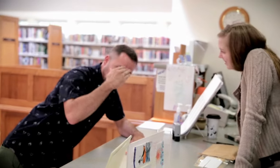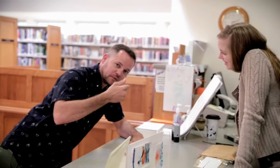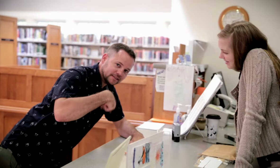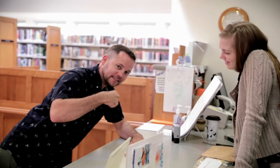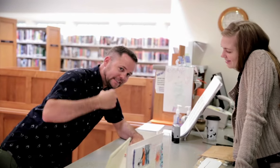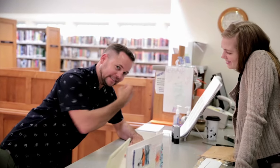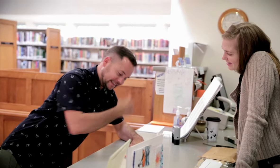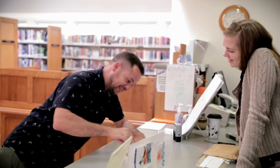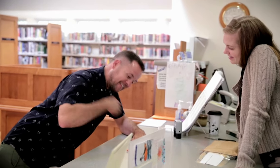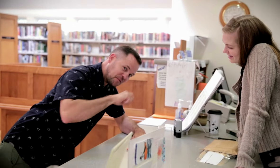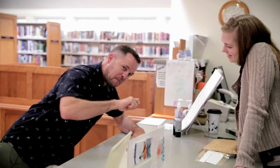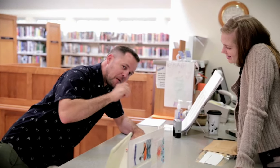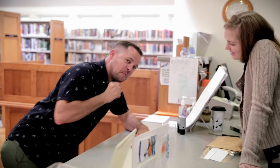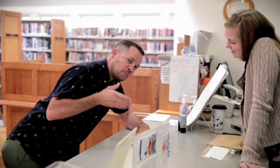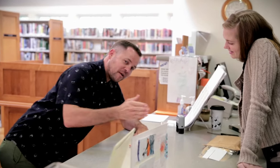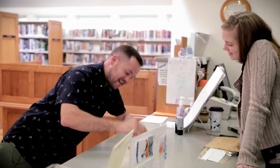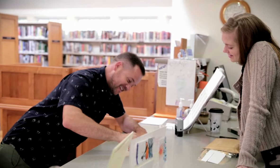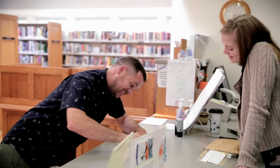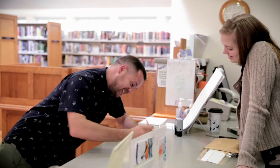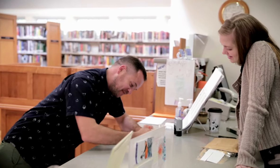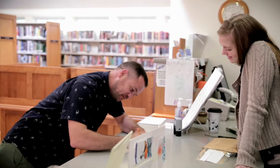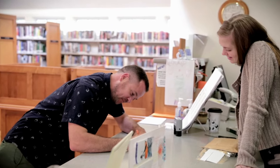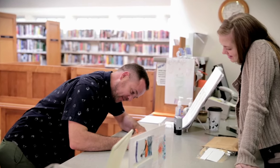Too bad she's hearing and doesn't know how to sign. Writing, the old method.